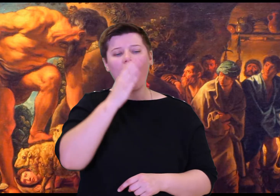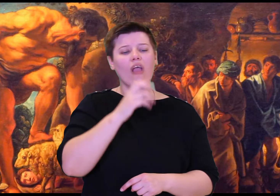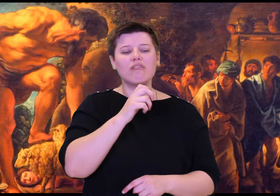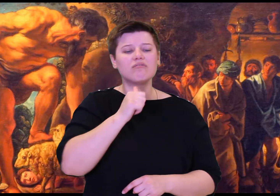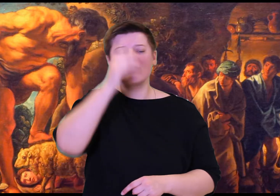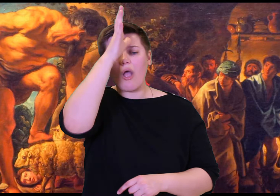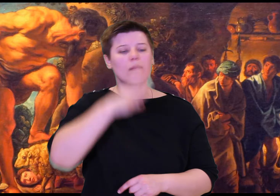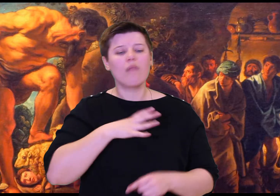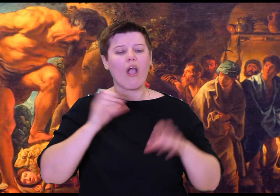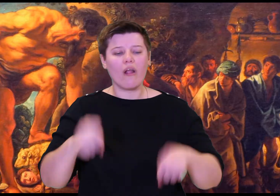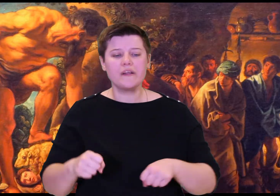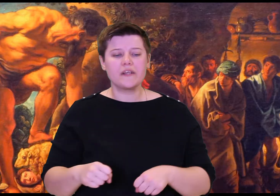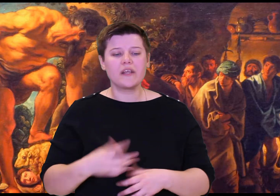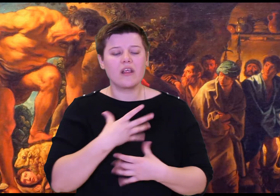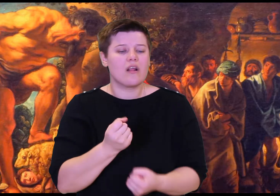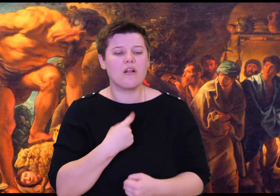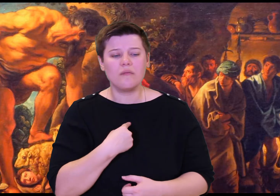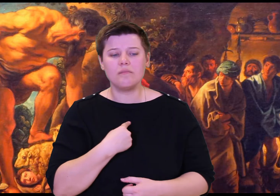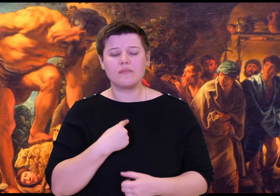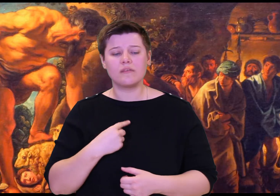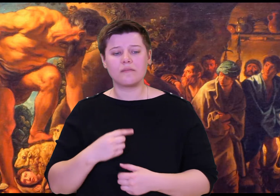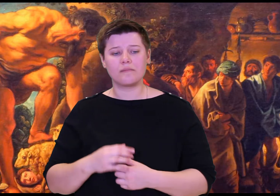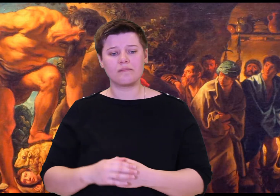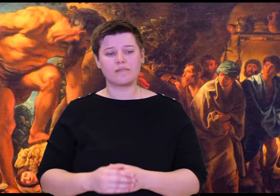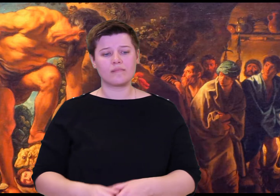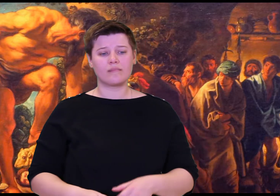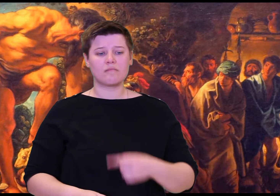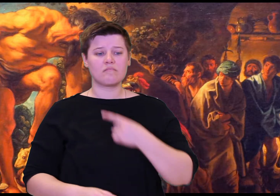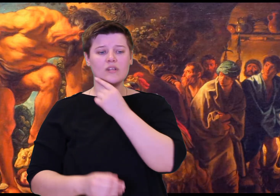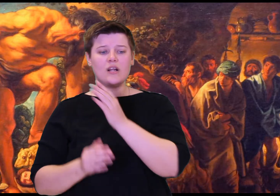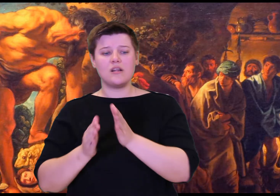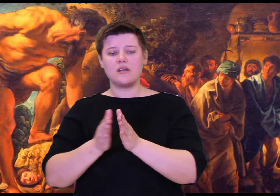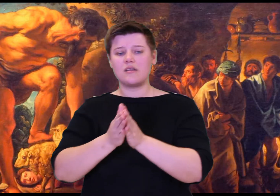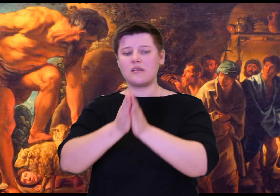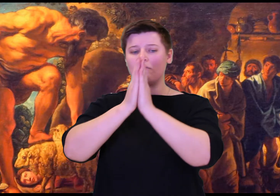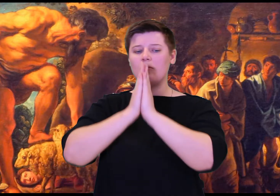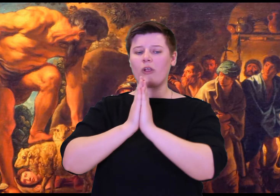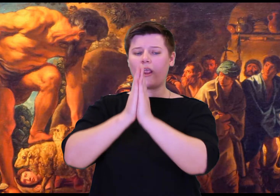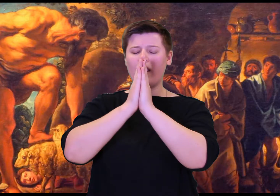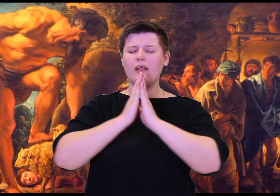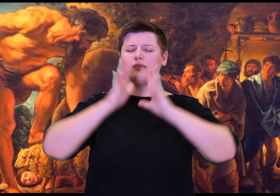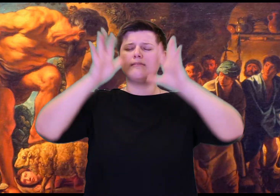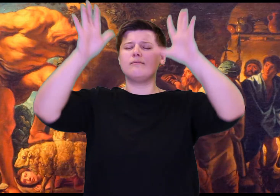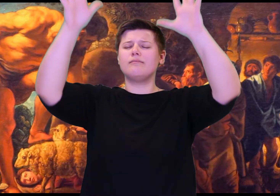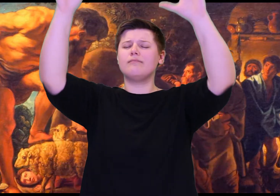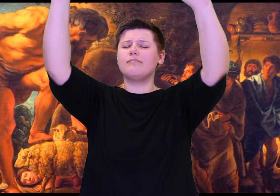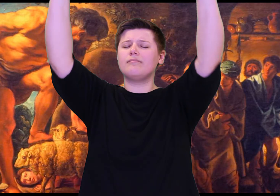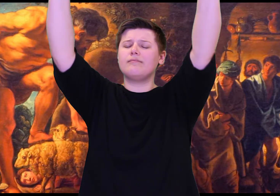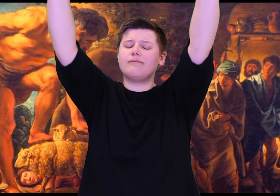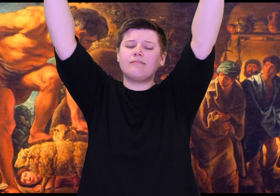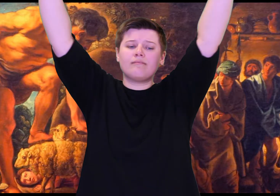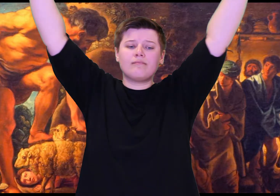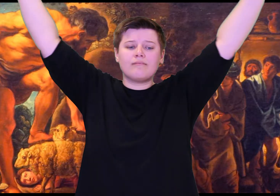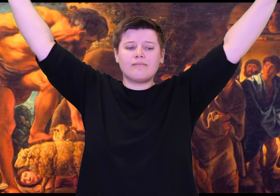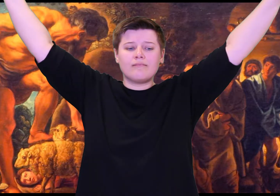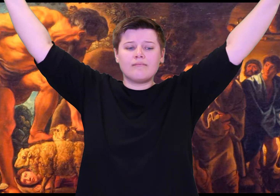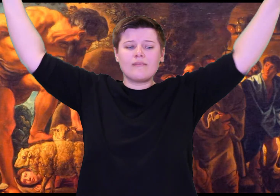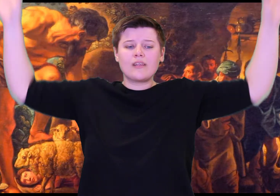I am his son; the god is proud to be my father. He will heal me, if he wants,